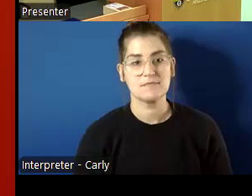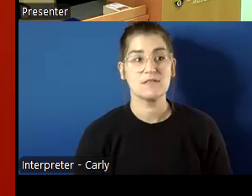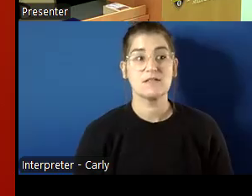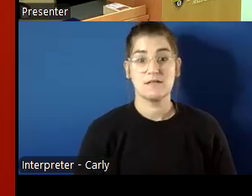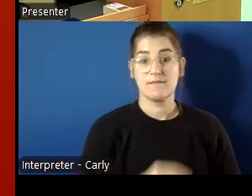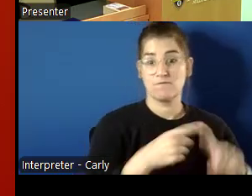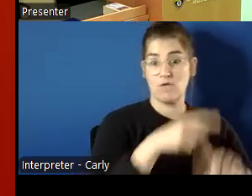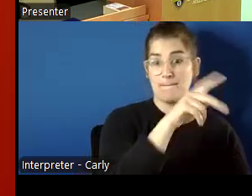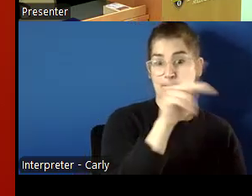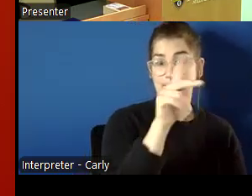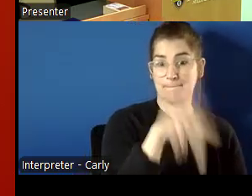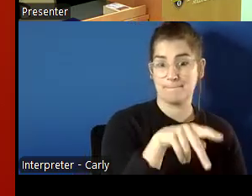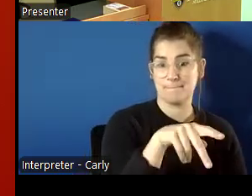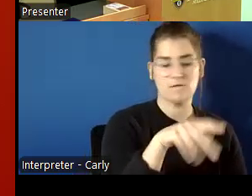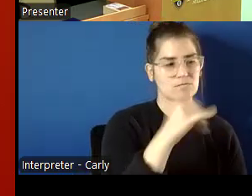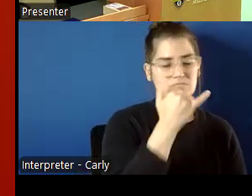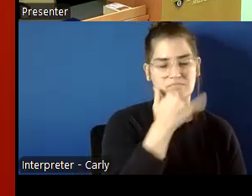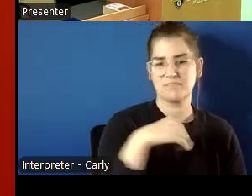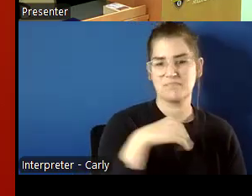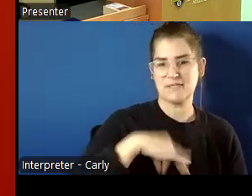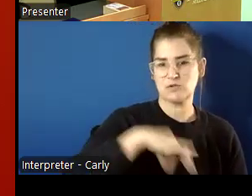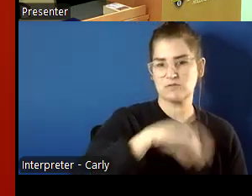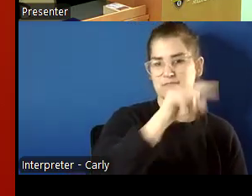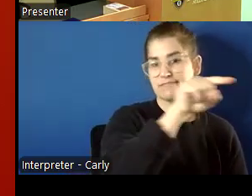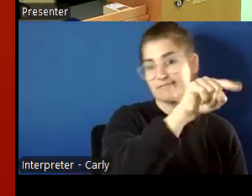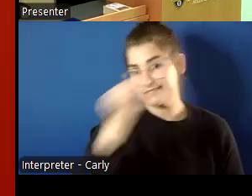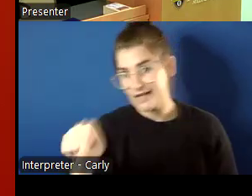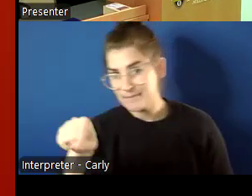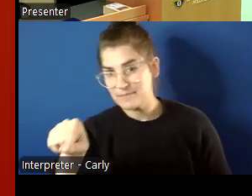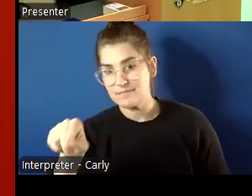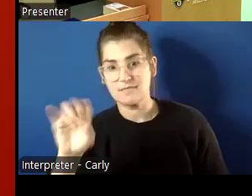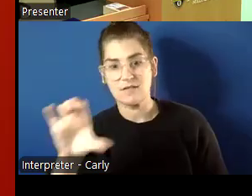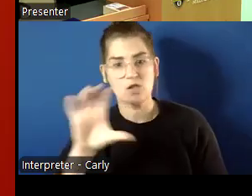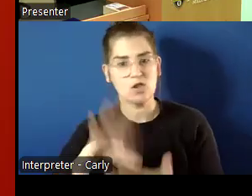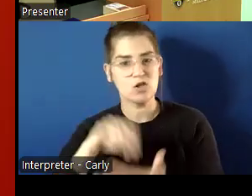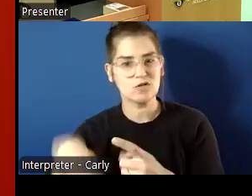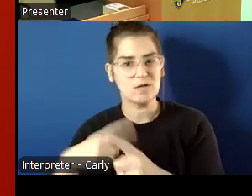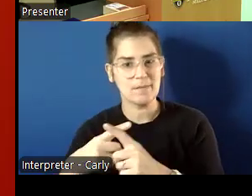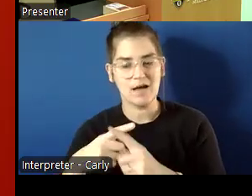and didn't know about segregated water fountains. So she turned around um to go get a drink of